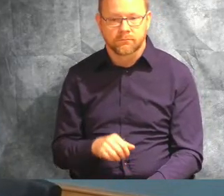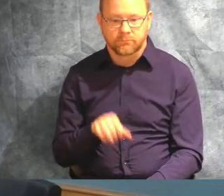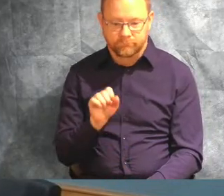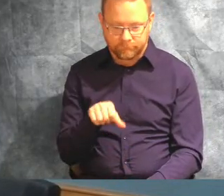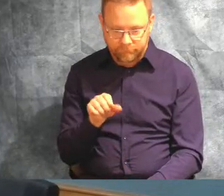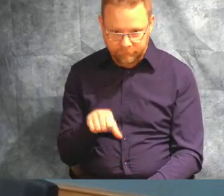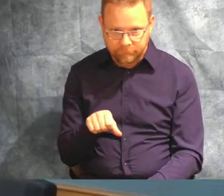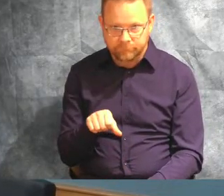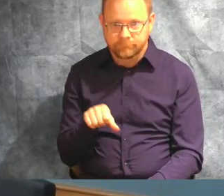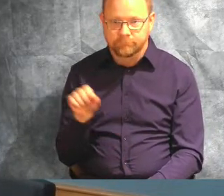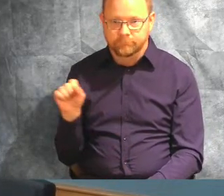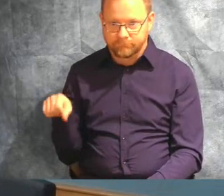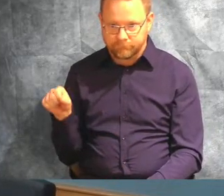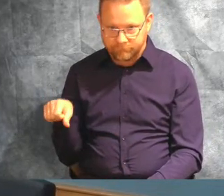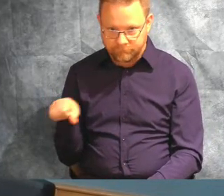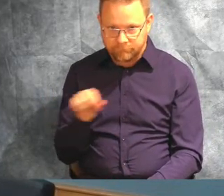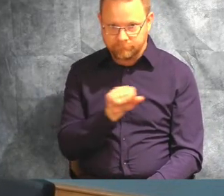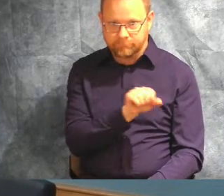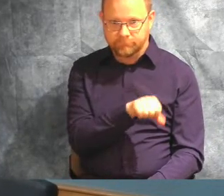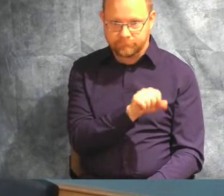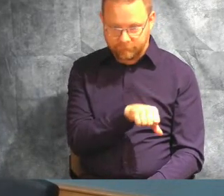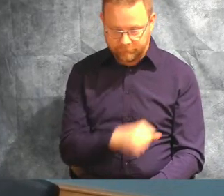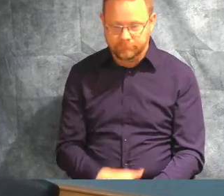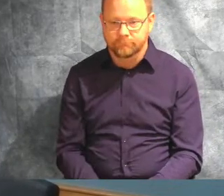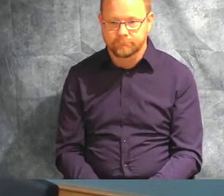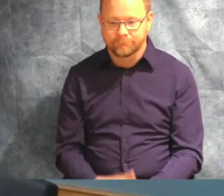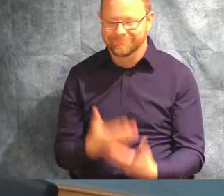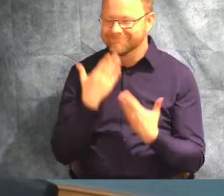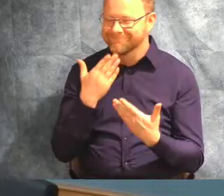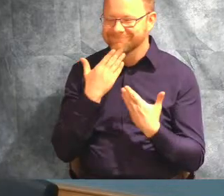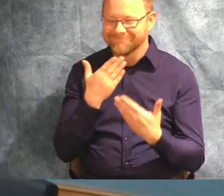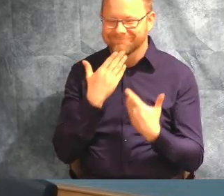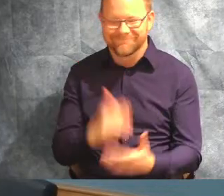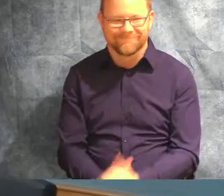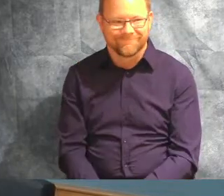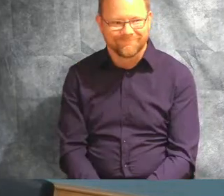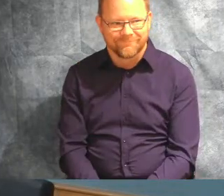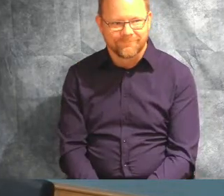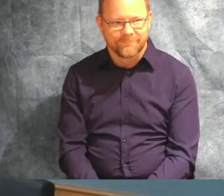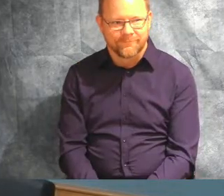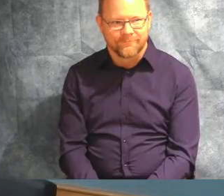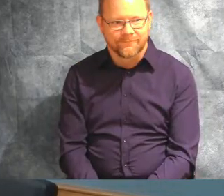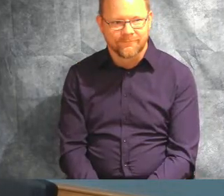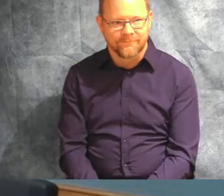Commissioner Reece. Yes. Commissioner Driehaus. Yes. Thank you so much. We'll move on to our